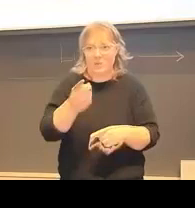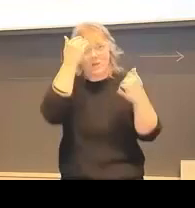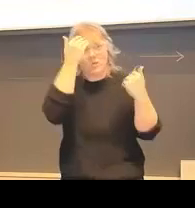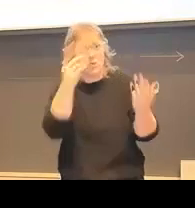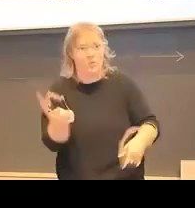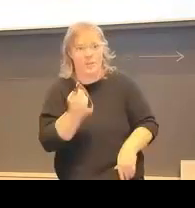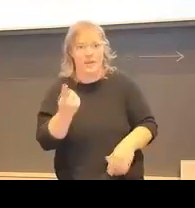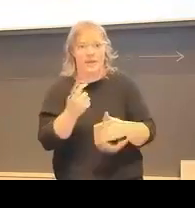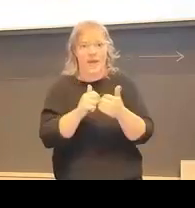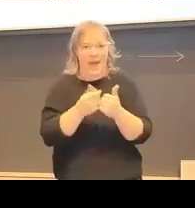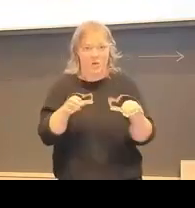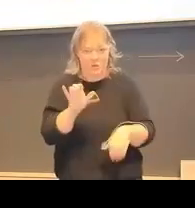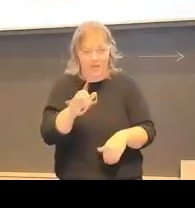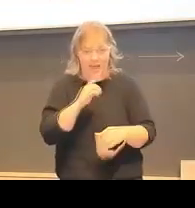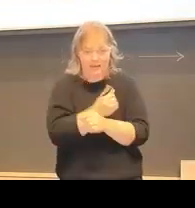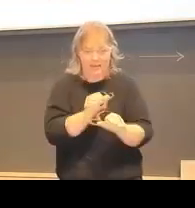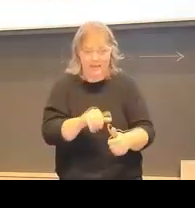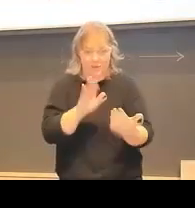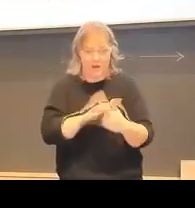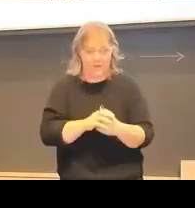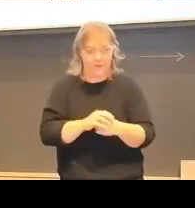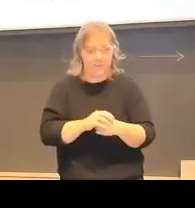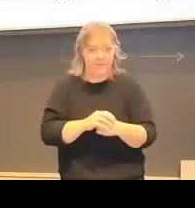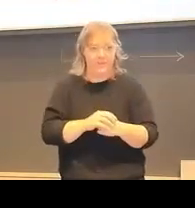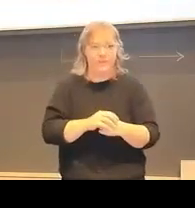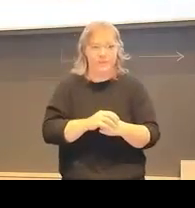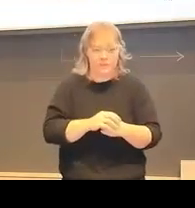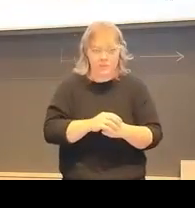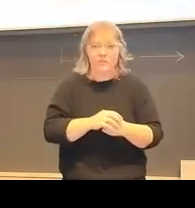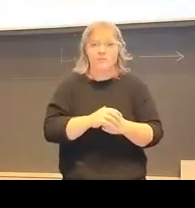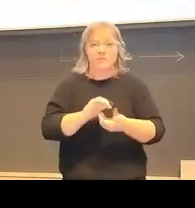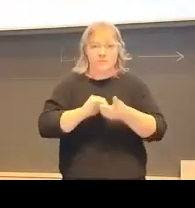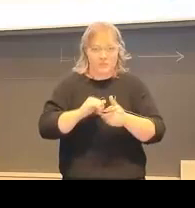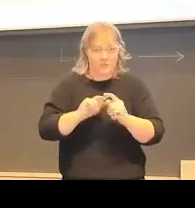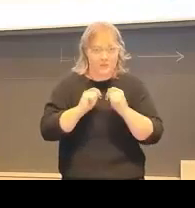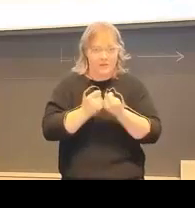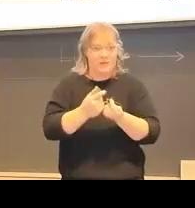and how do you do that in a safe way we are working with teams helping units recognize how